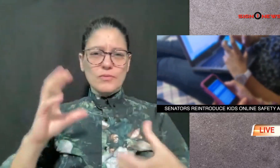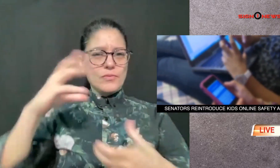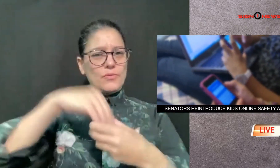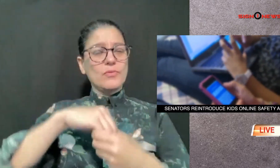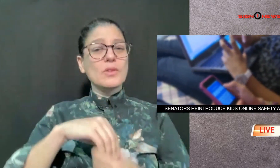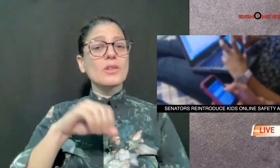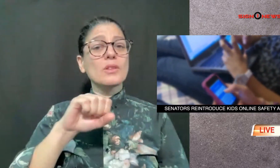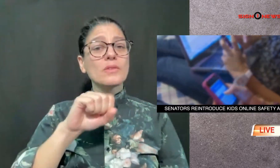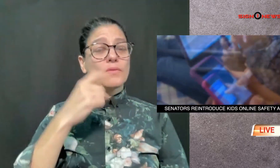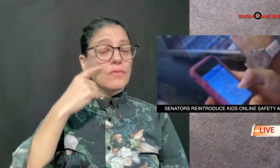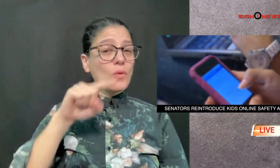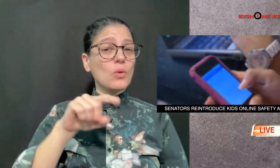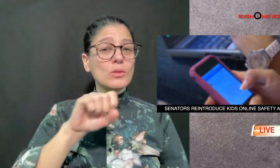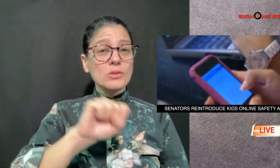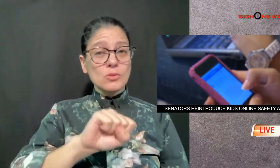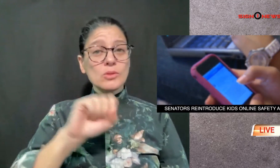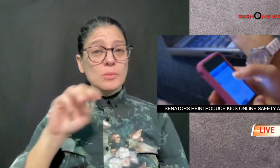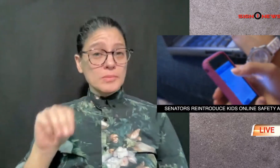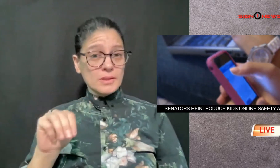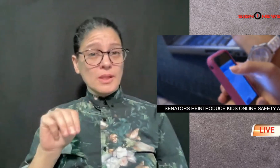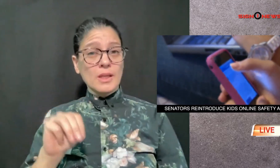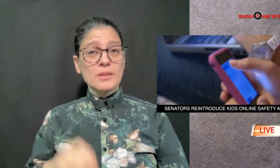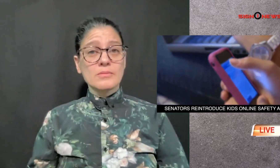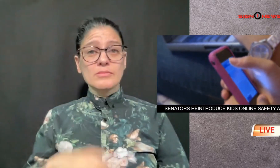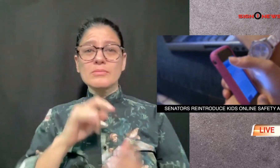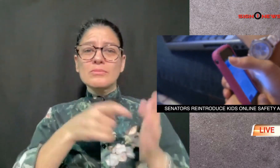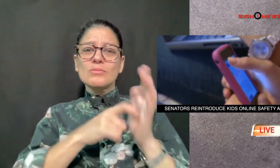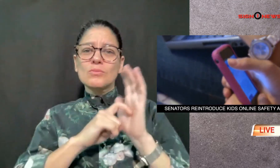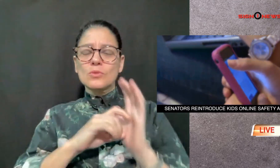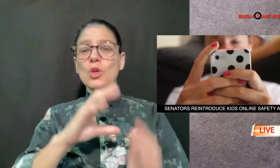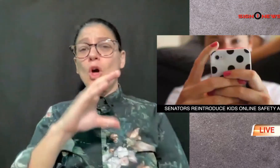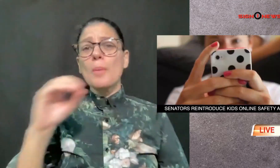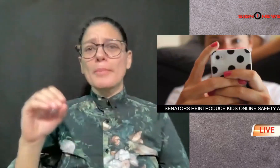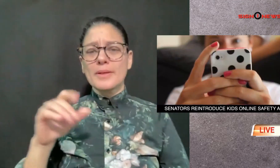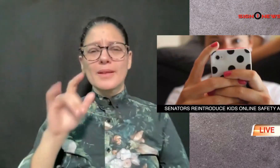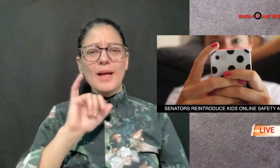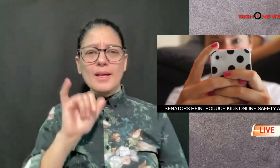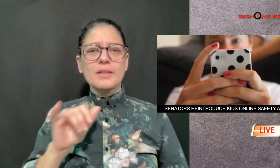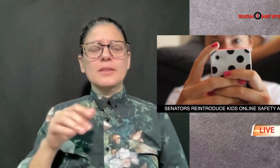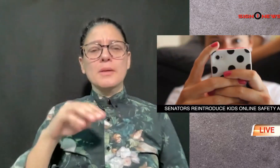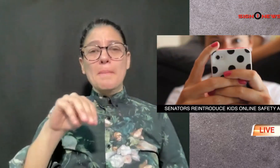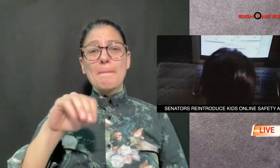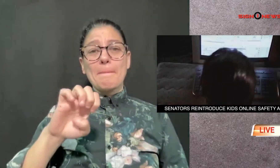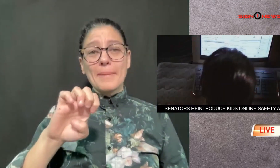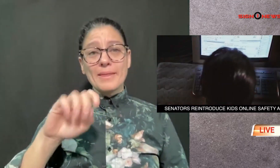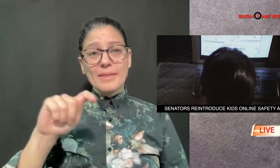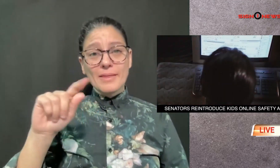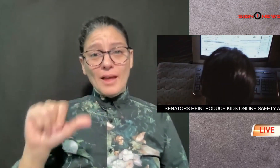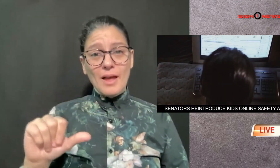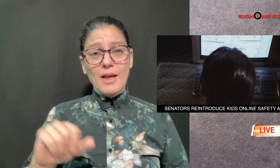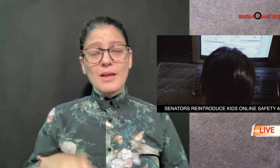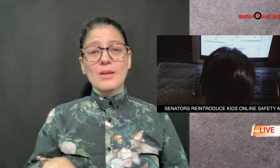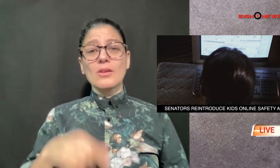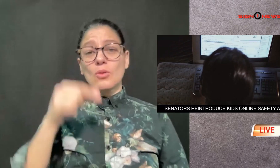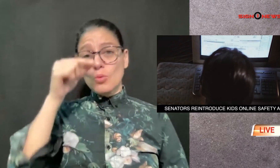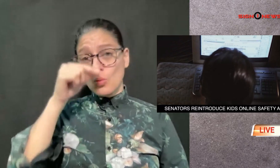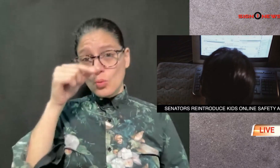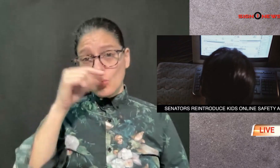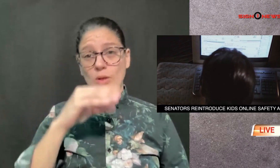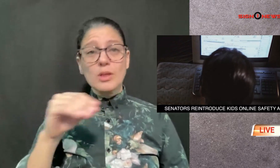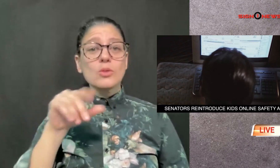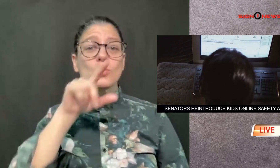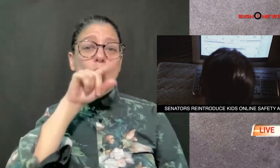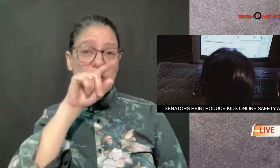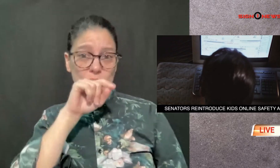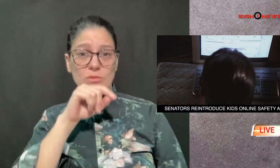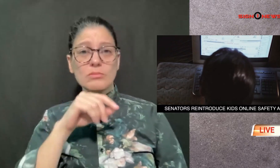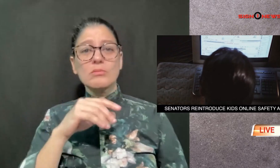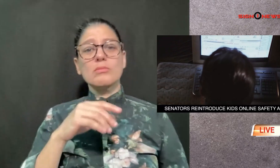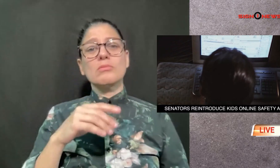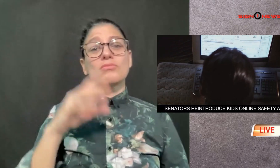features for social media it requires companies like Meta Google and Twitter to create a safe